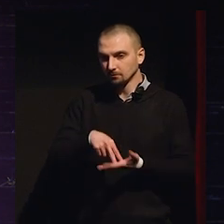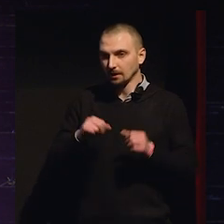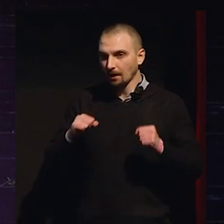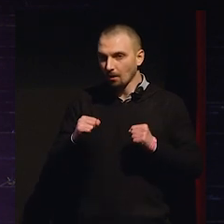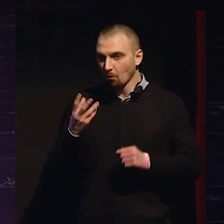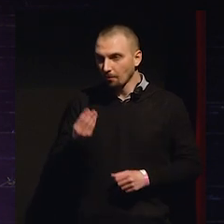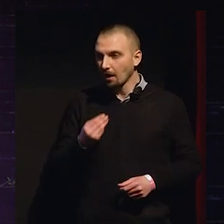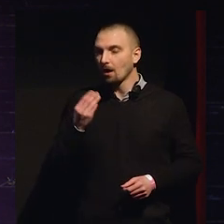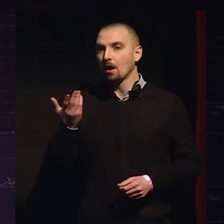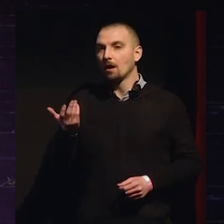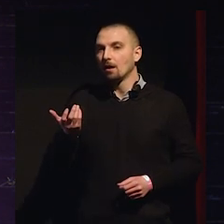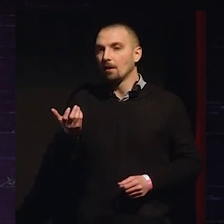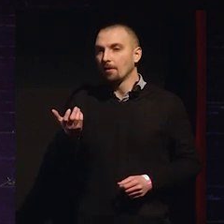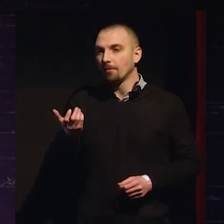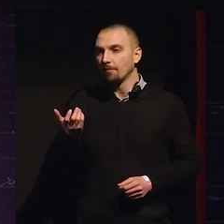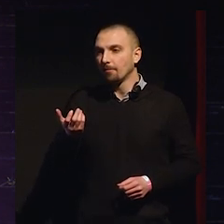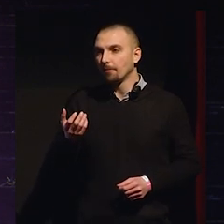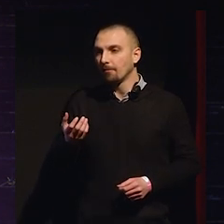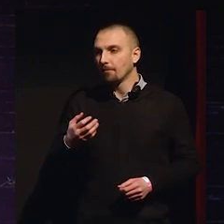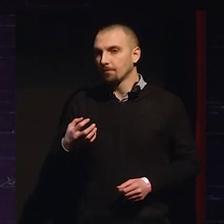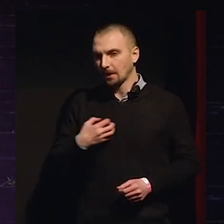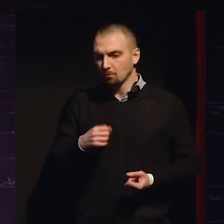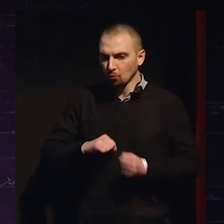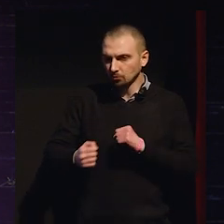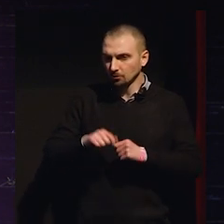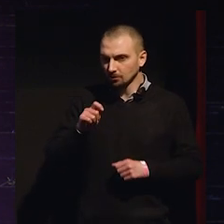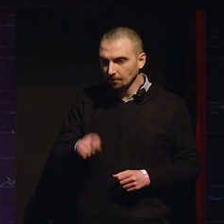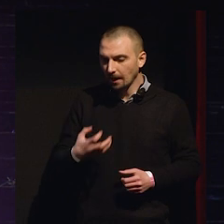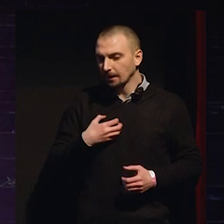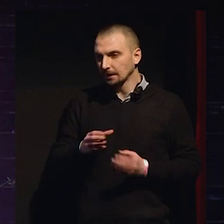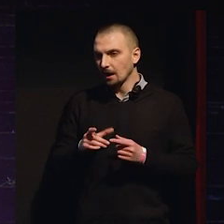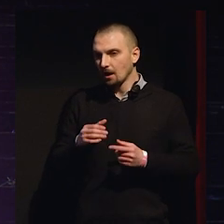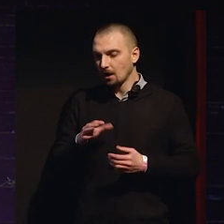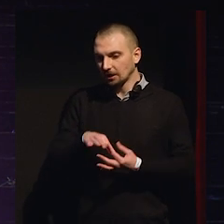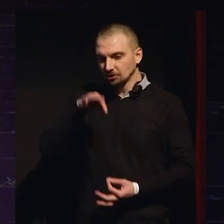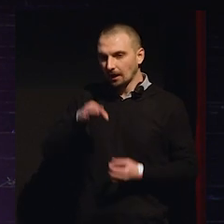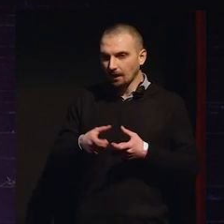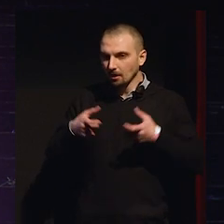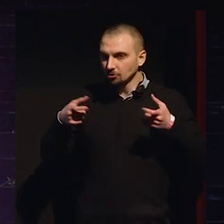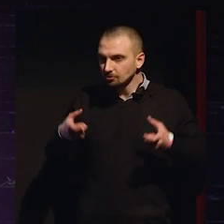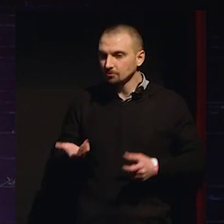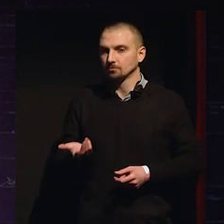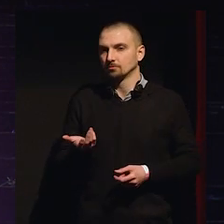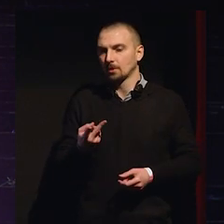very successful young people. We look after ourselves. Personal growth and personal care is very important to us.